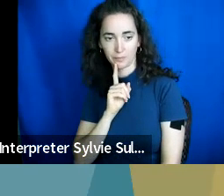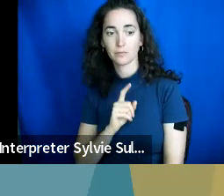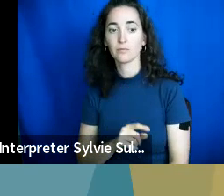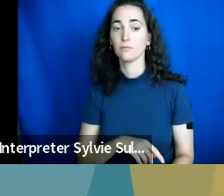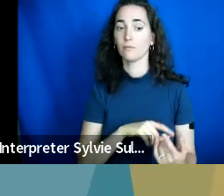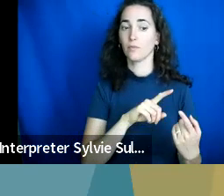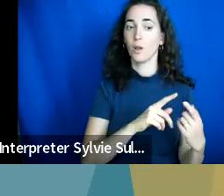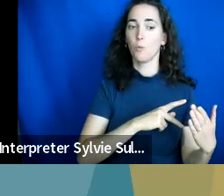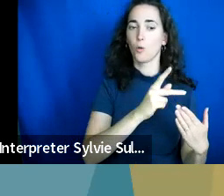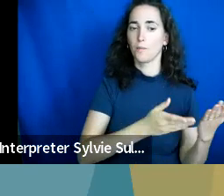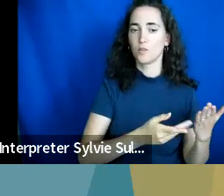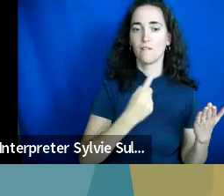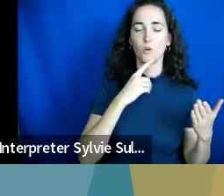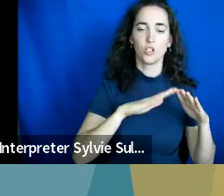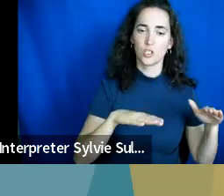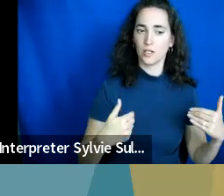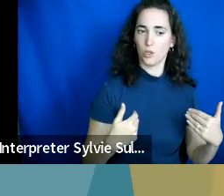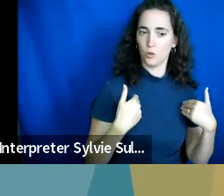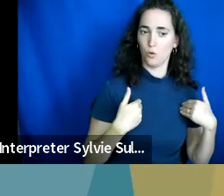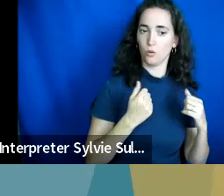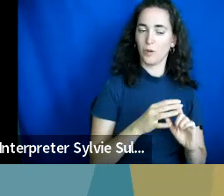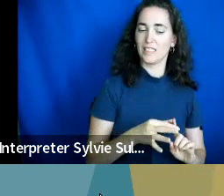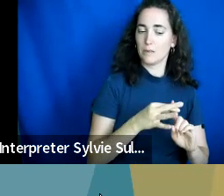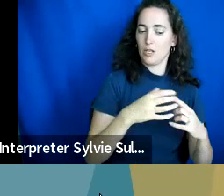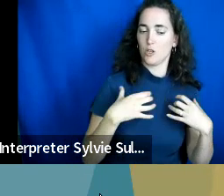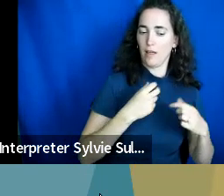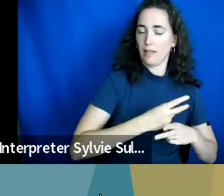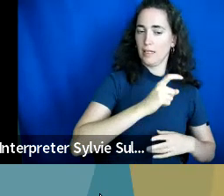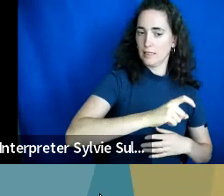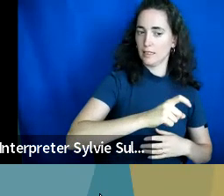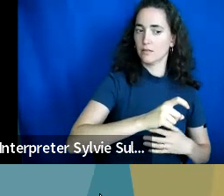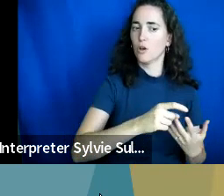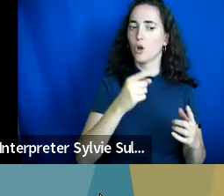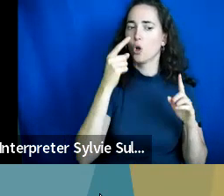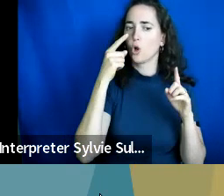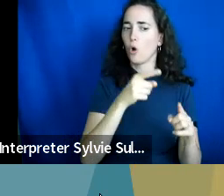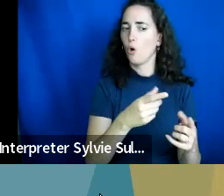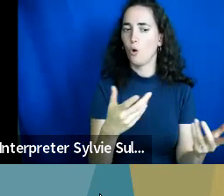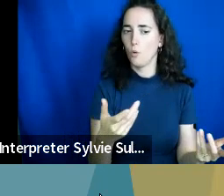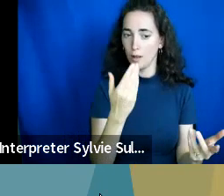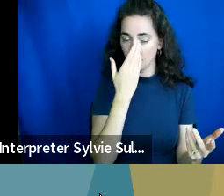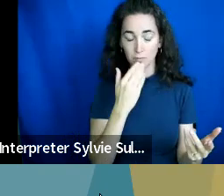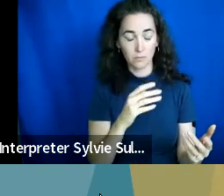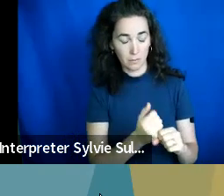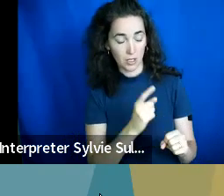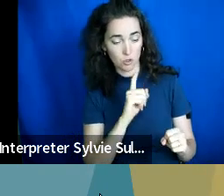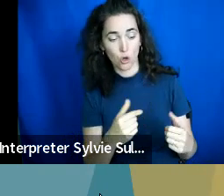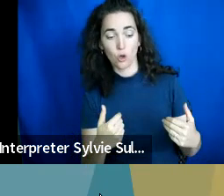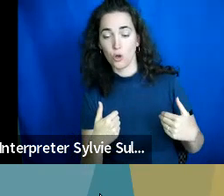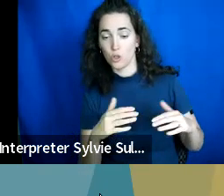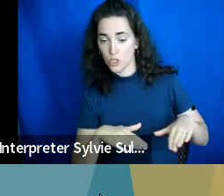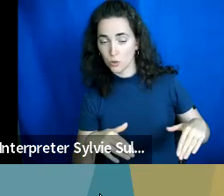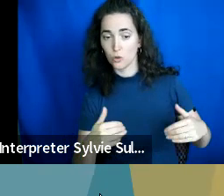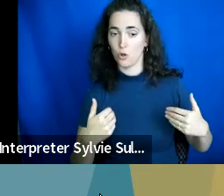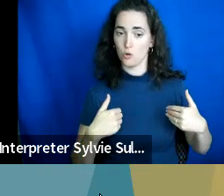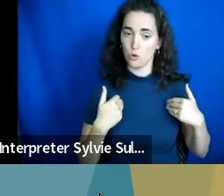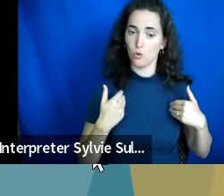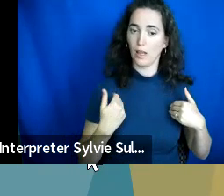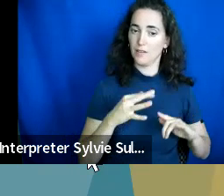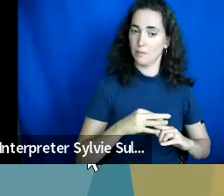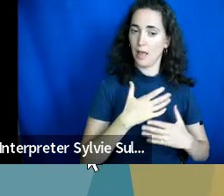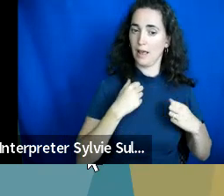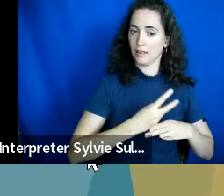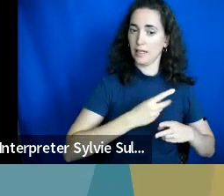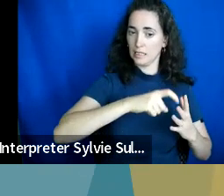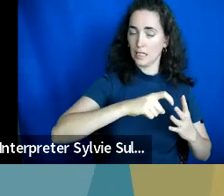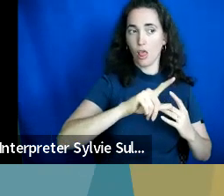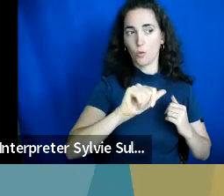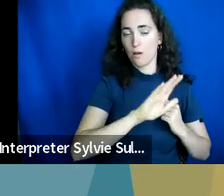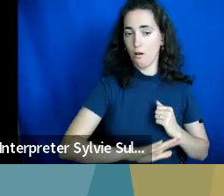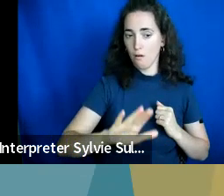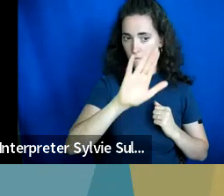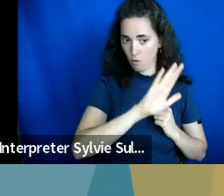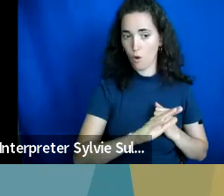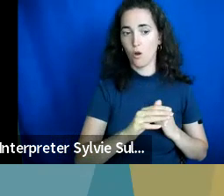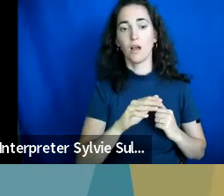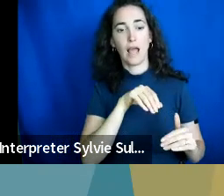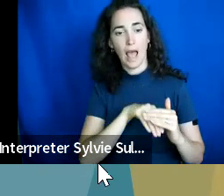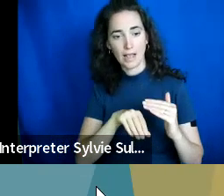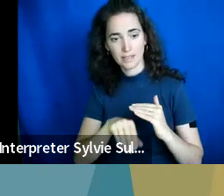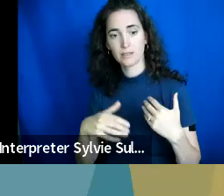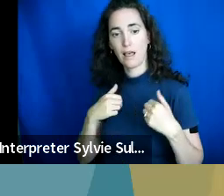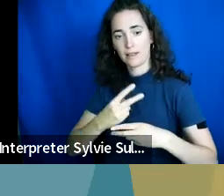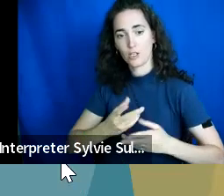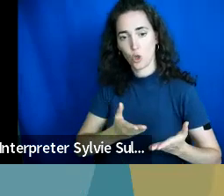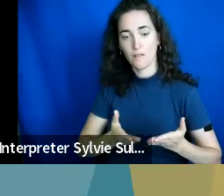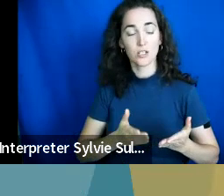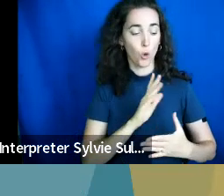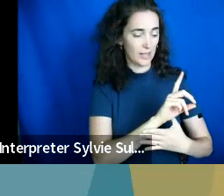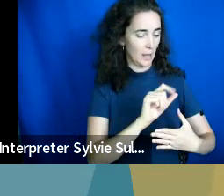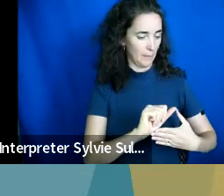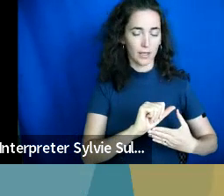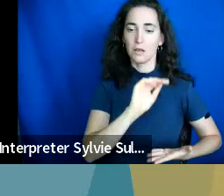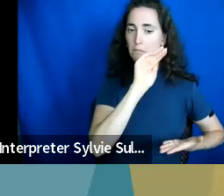So the programs and services for children and and youth with special health care needs works to ensure the children in youth with special health care needs in Louisiana have access peer services designed to minimize their disabilities and maximize